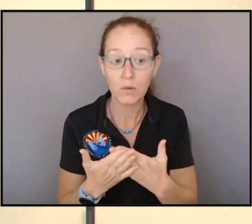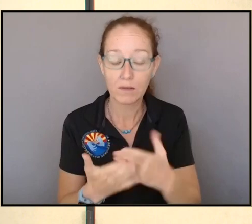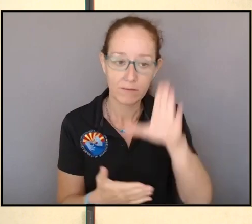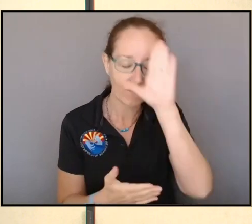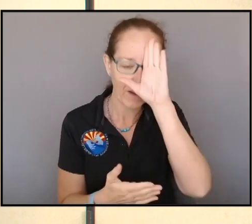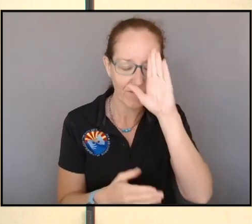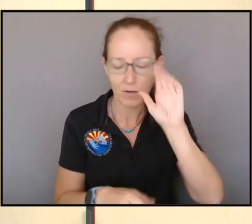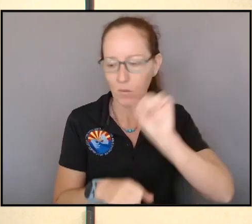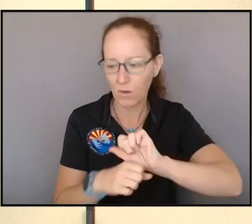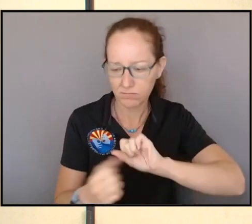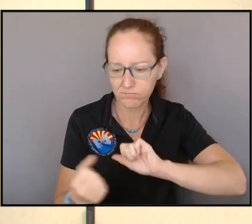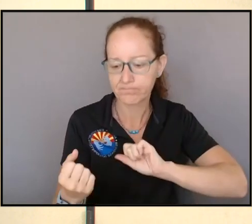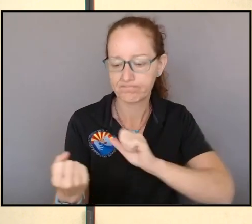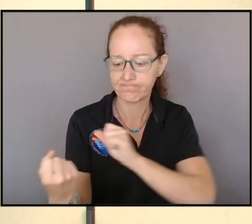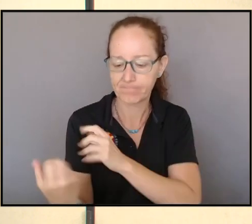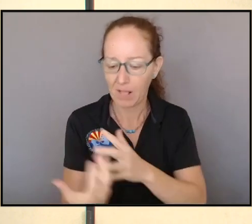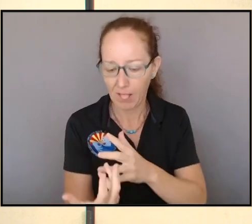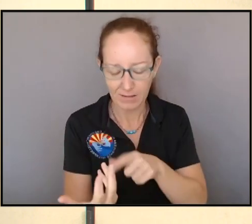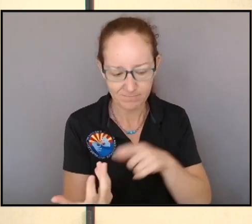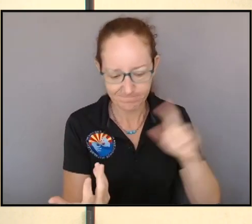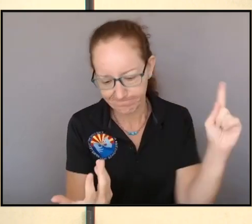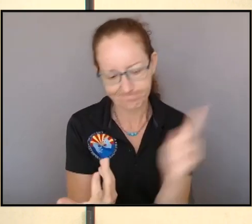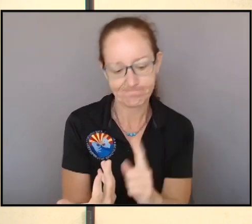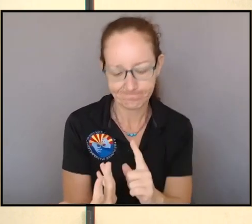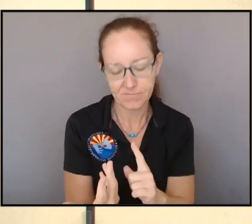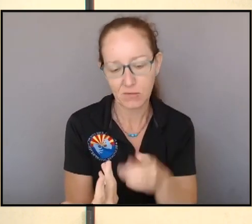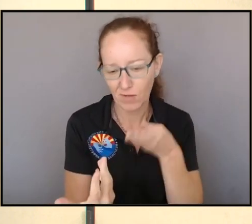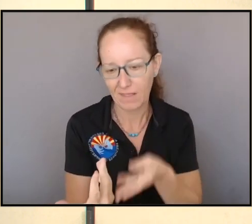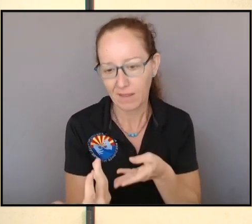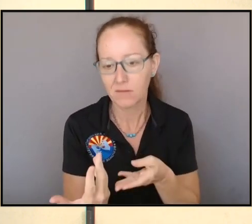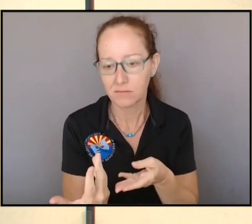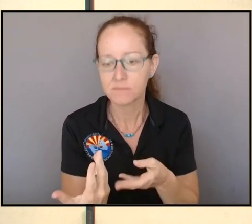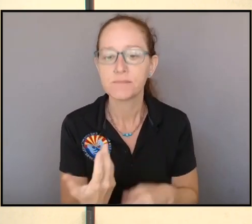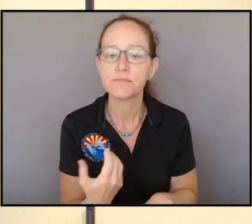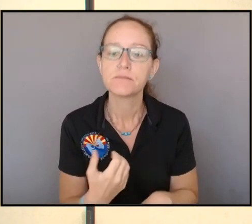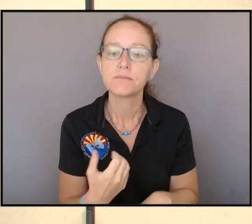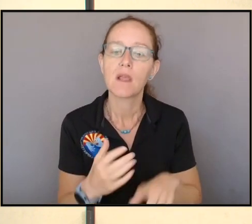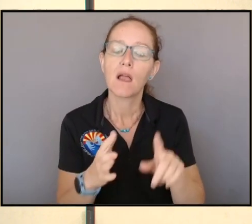start down here to the south along 434 working on up to